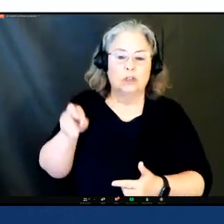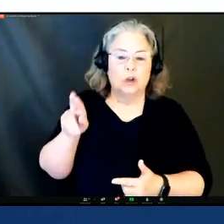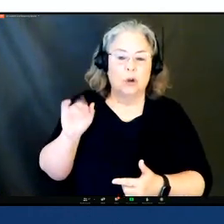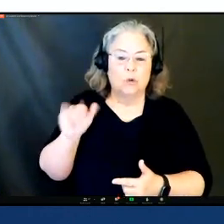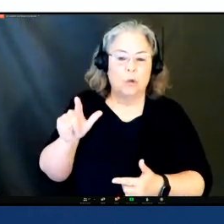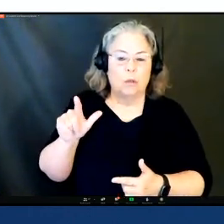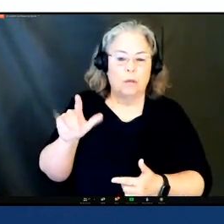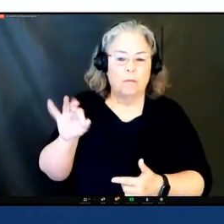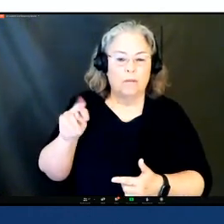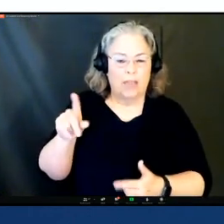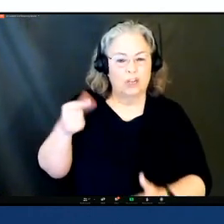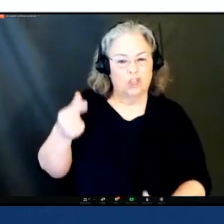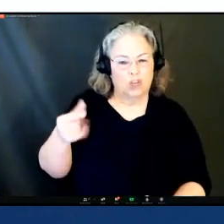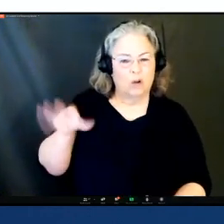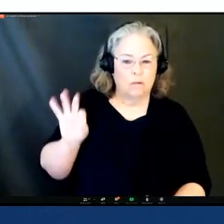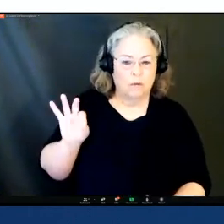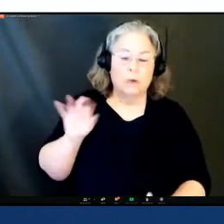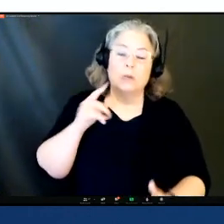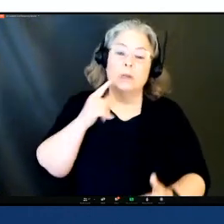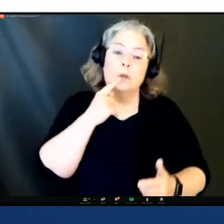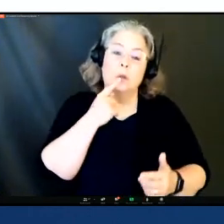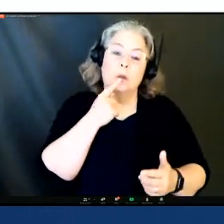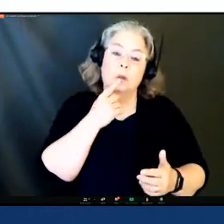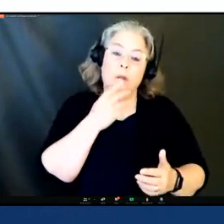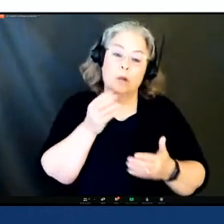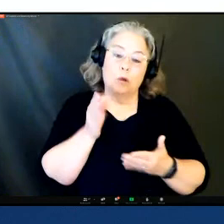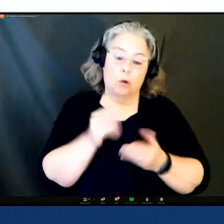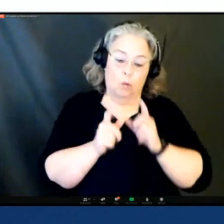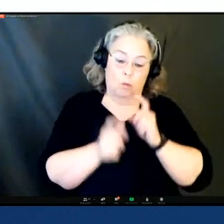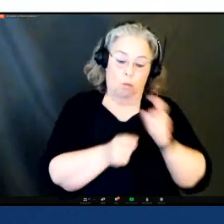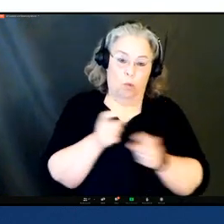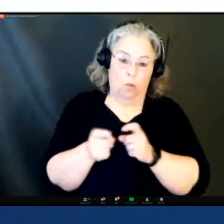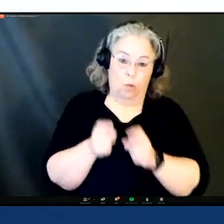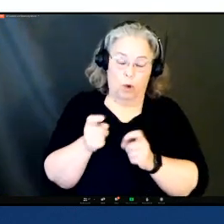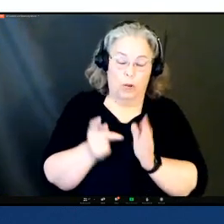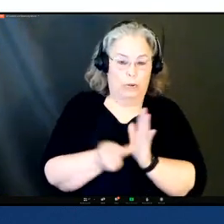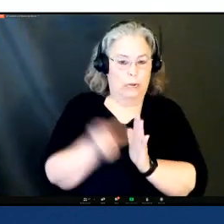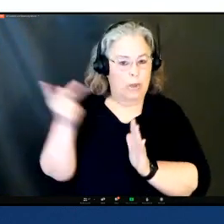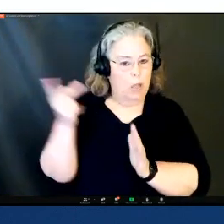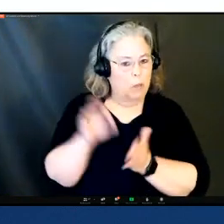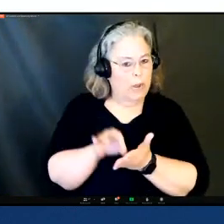appropriations that are funded by reimbursements are double counted in the total county budget.